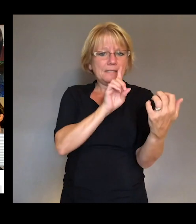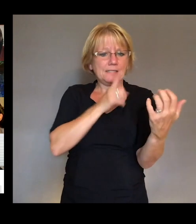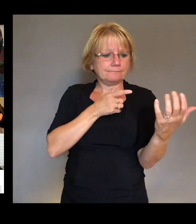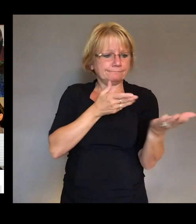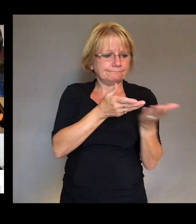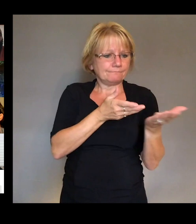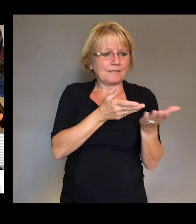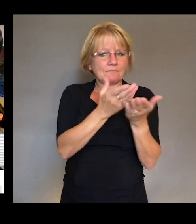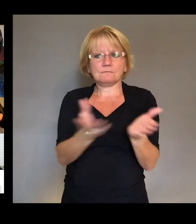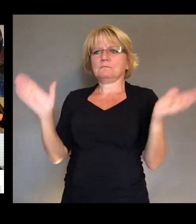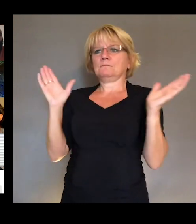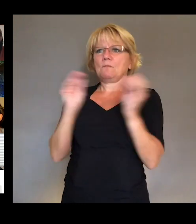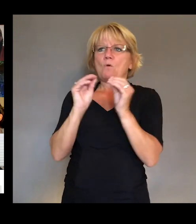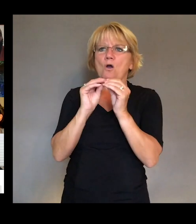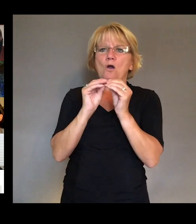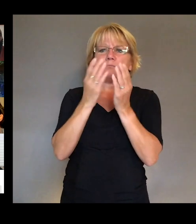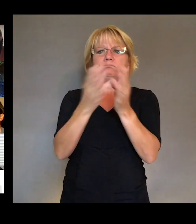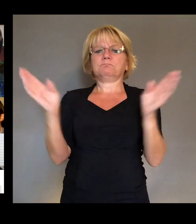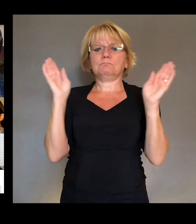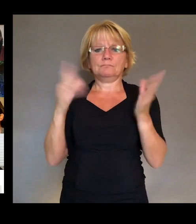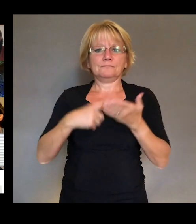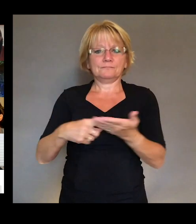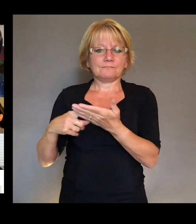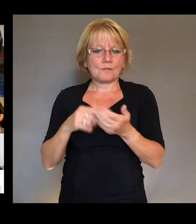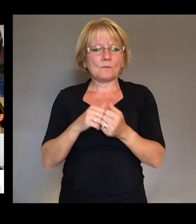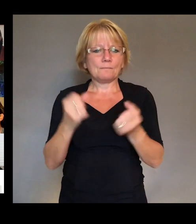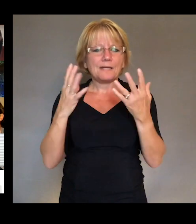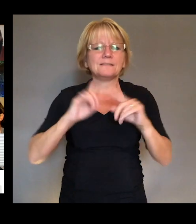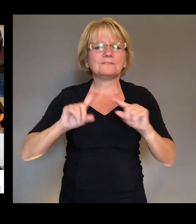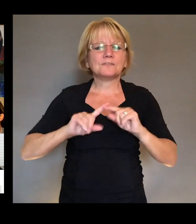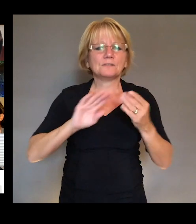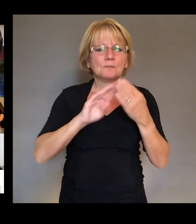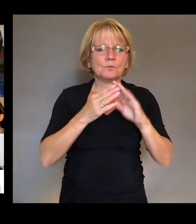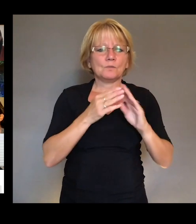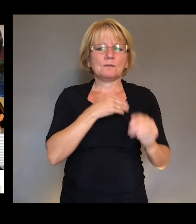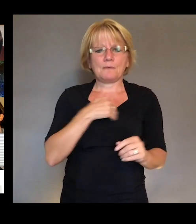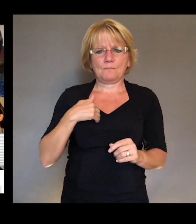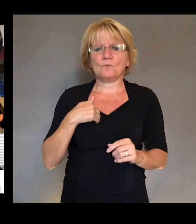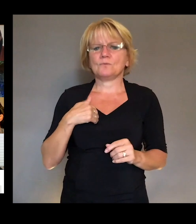I think if we could create a dialogue, abroad dialogue with a lot of community members,